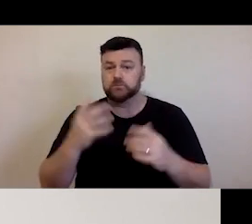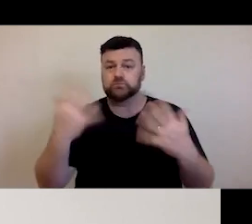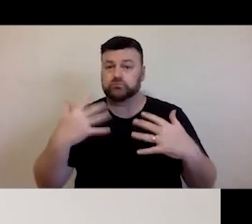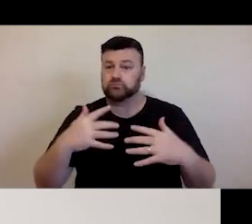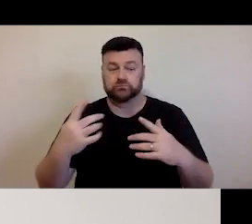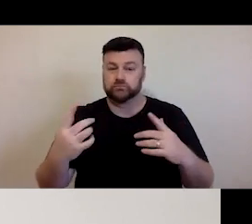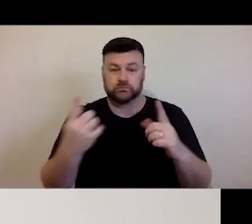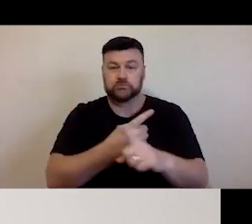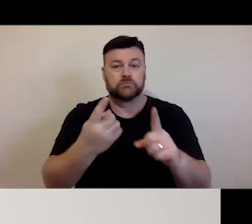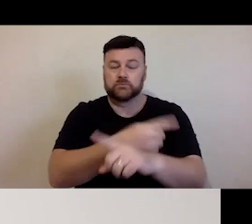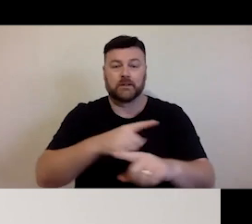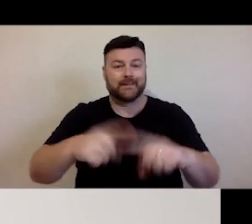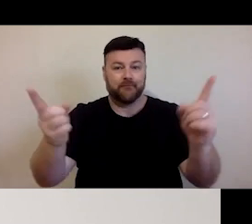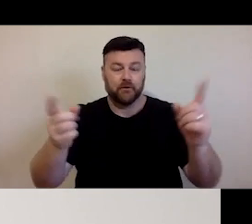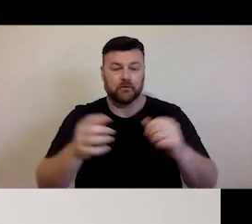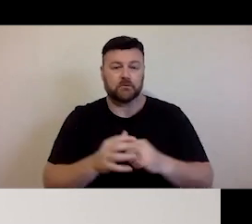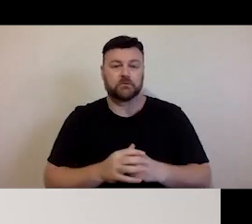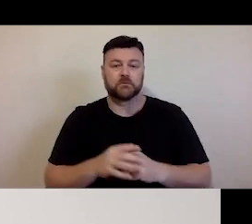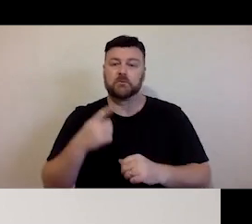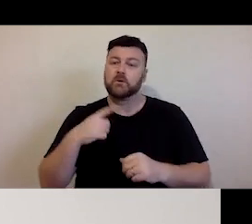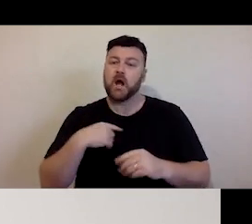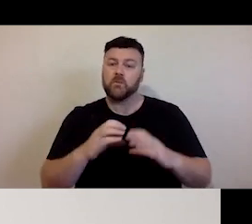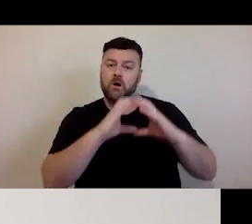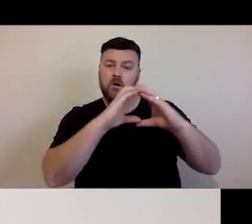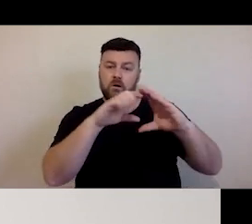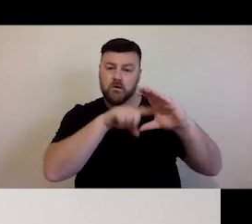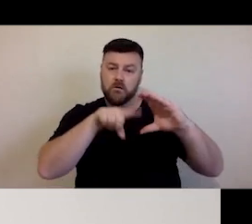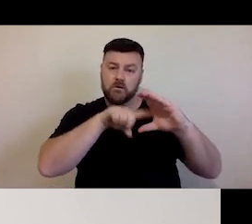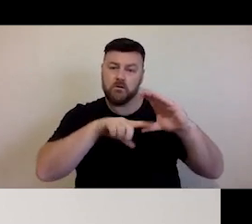And the green space in our work Interculturally means that we have